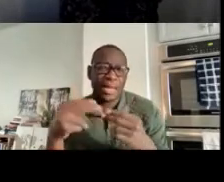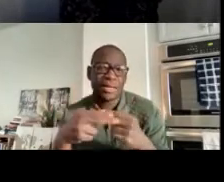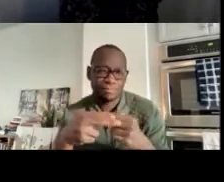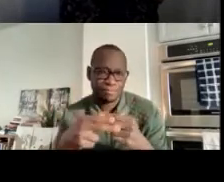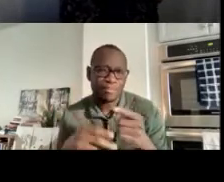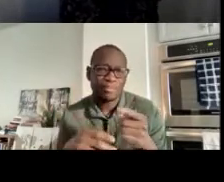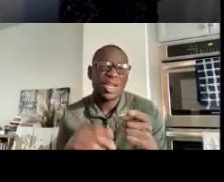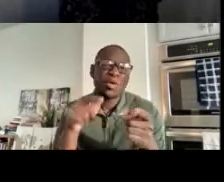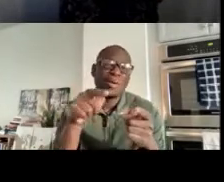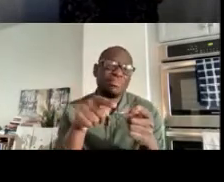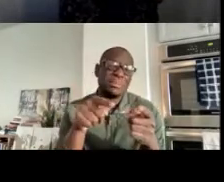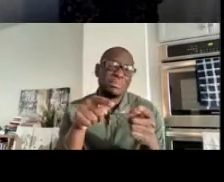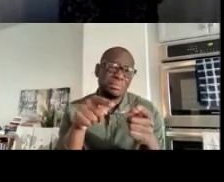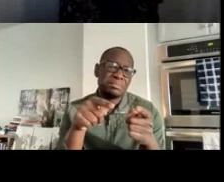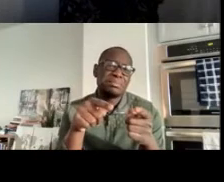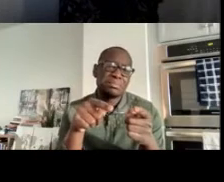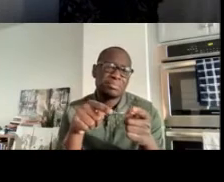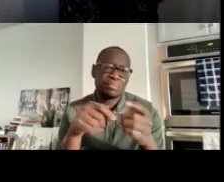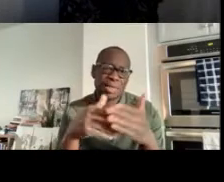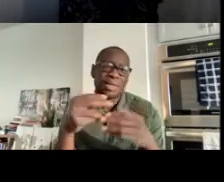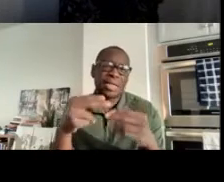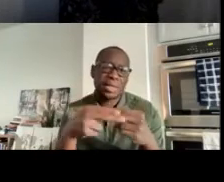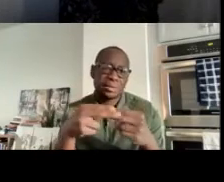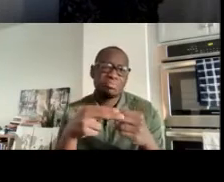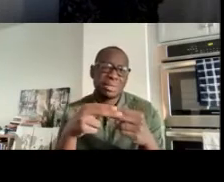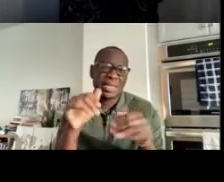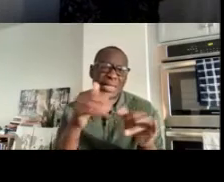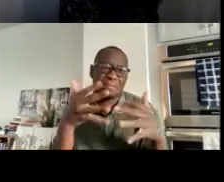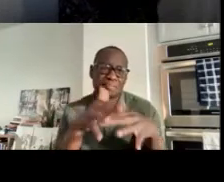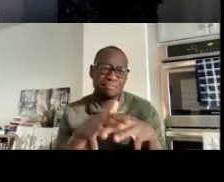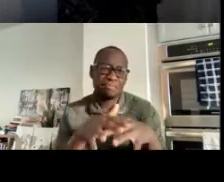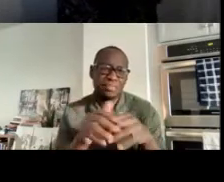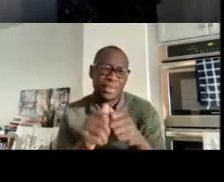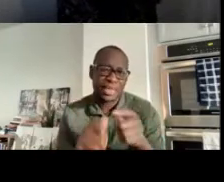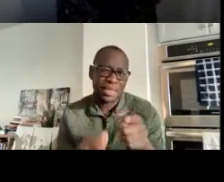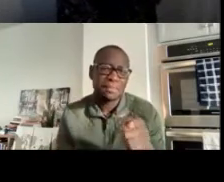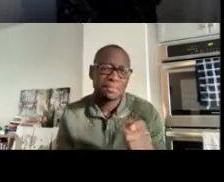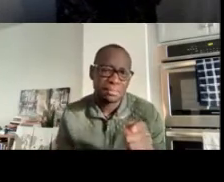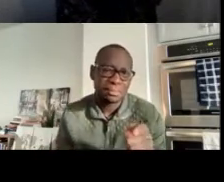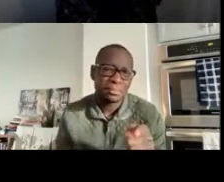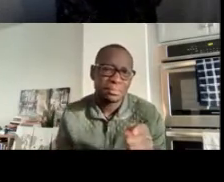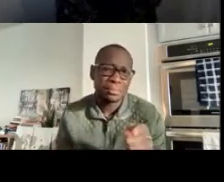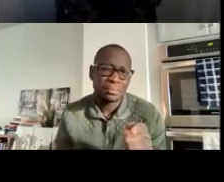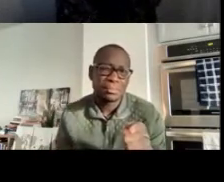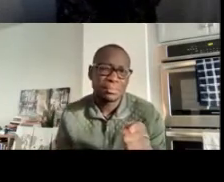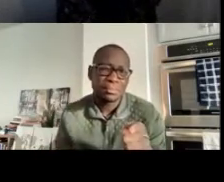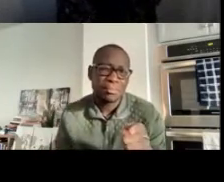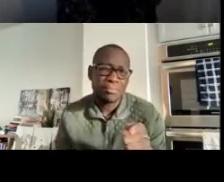Okay, and I think for time's sake we'll just move on to the next slide. Go ahead to the next slide. Just keeping up with this.